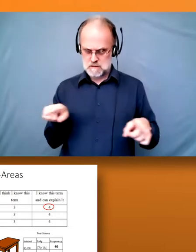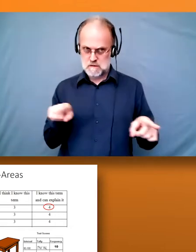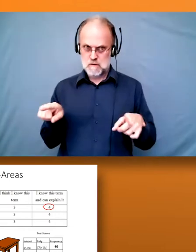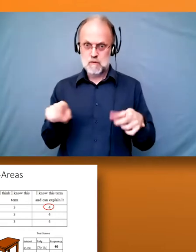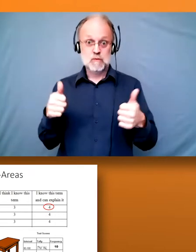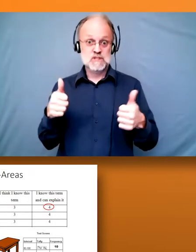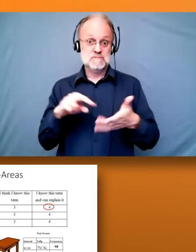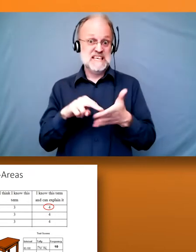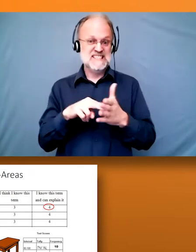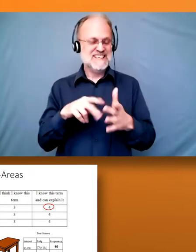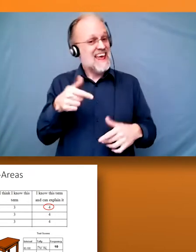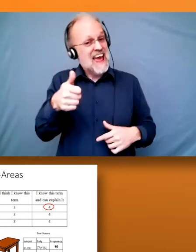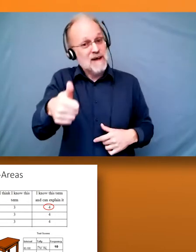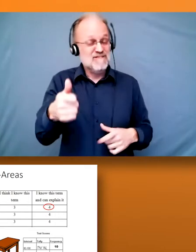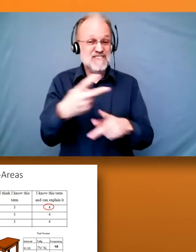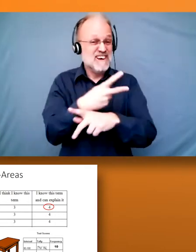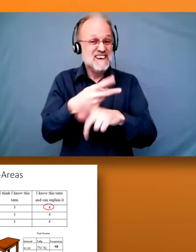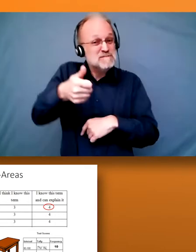eventually without us, obviously.